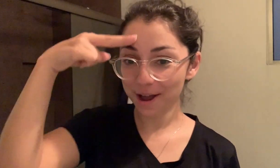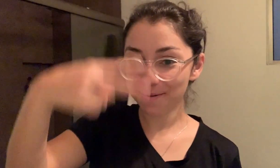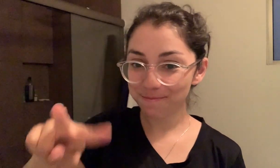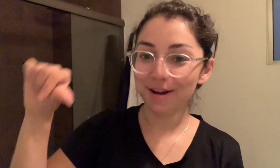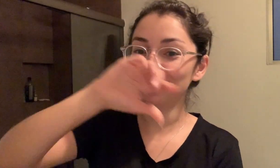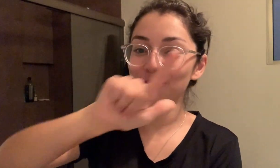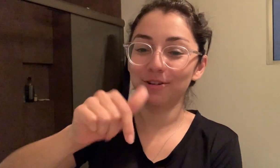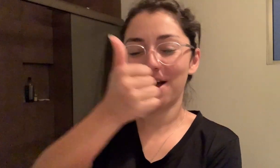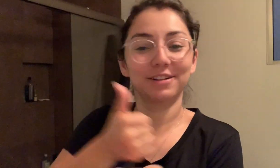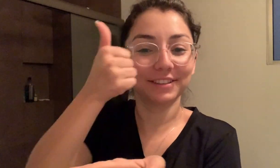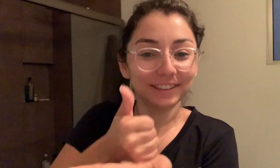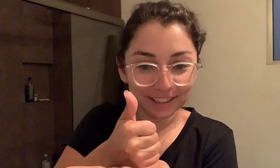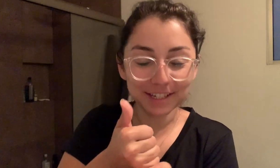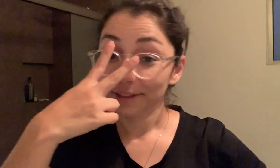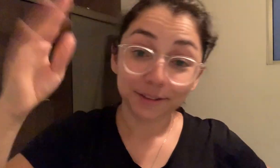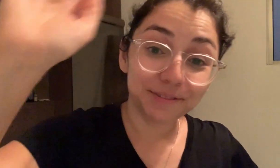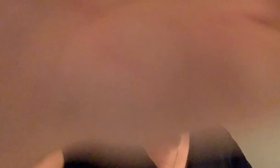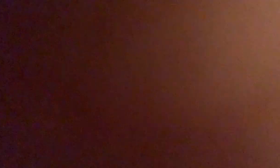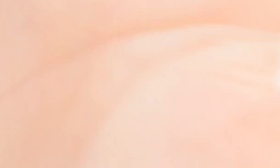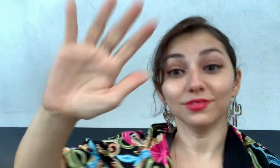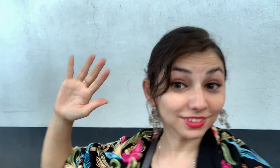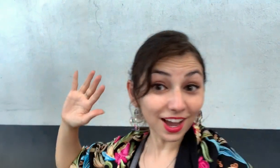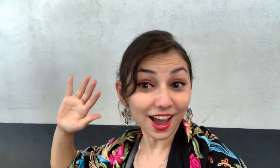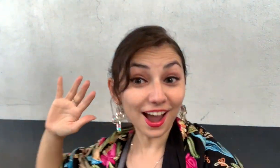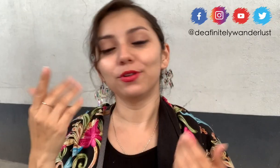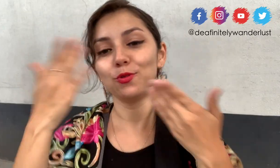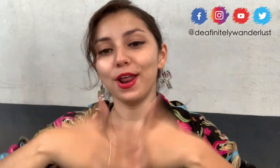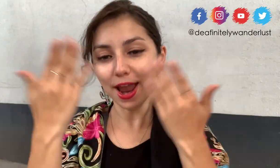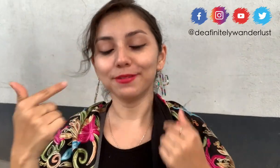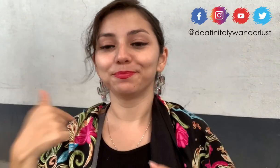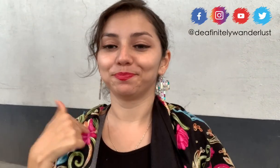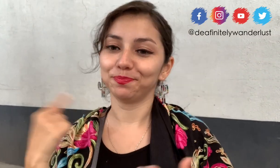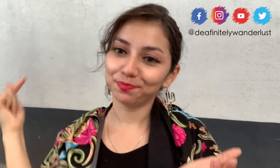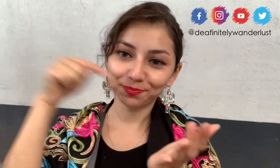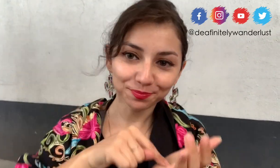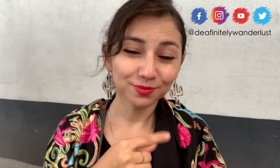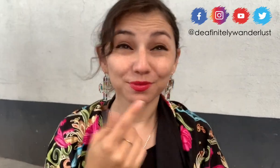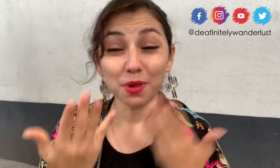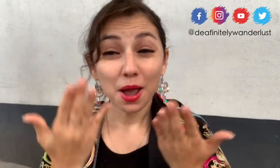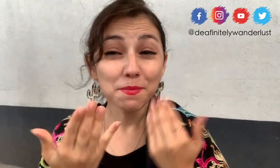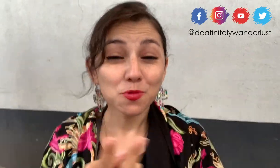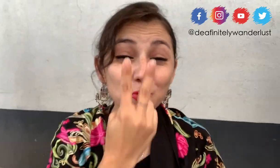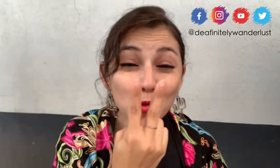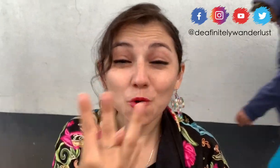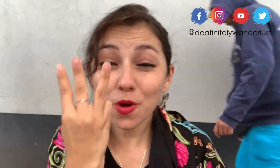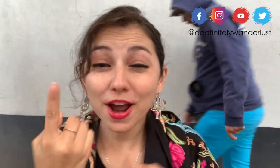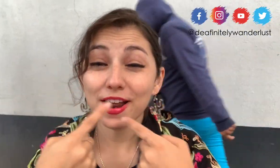in Mexico City (CDMX). see you! So, today I am here to do 2 or 3